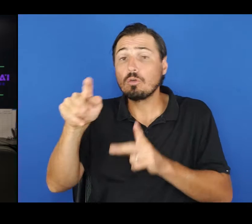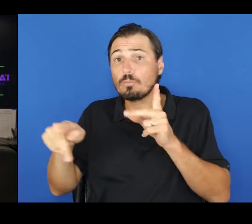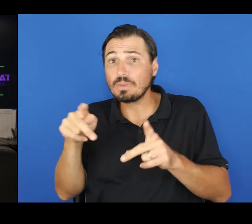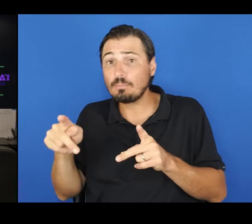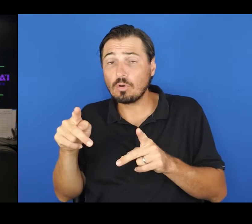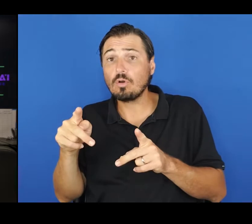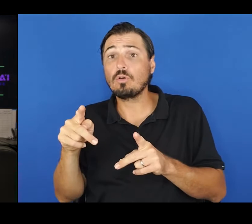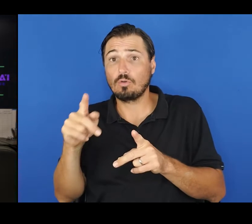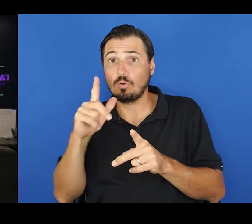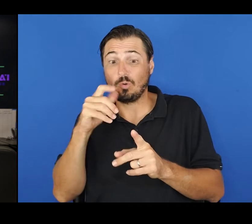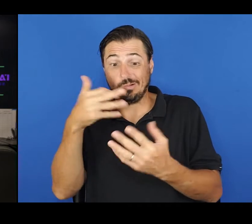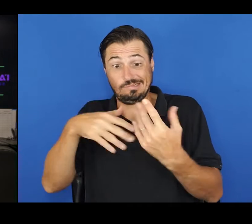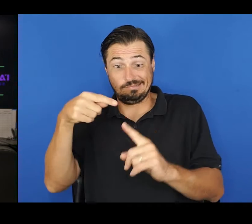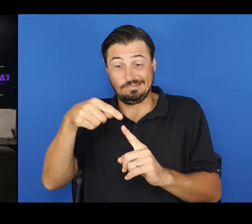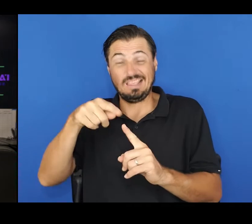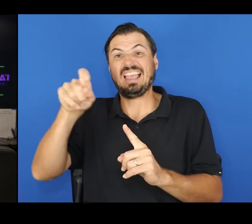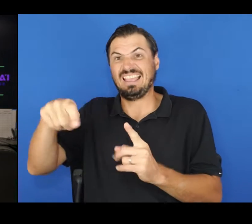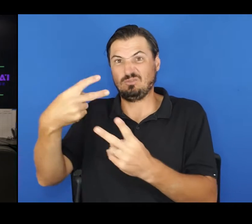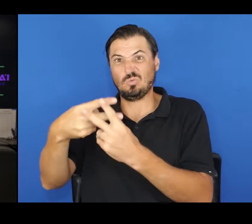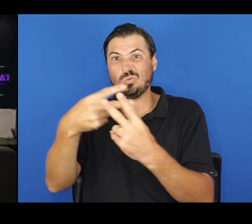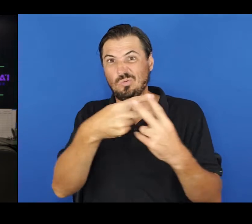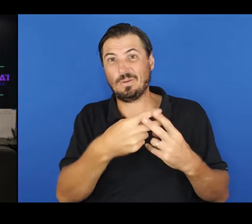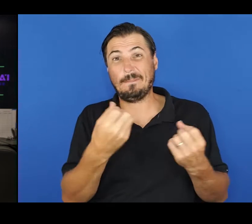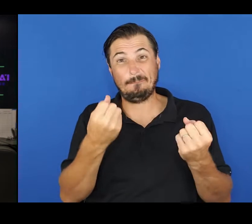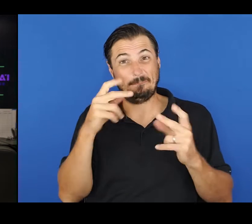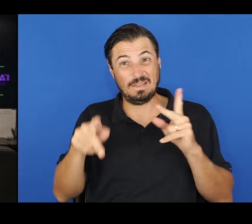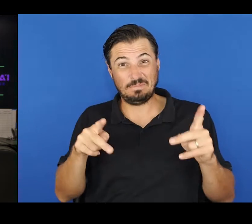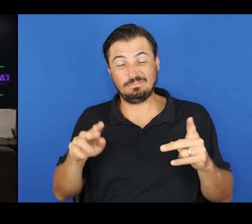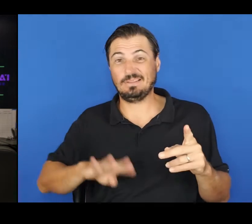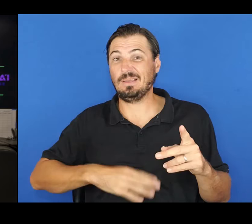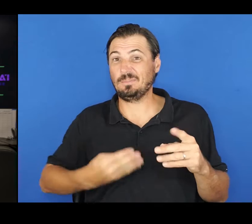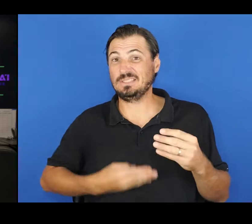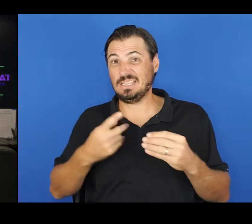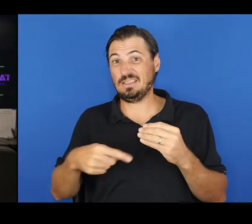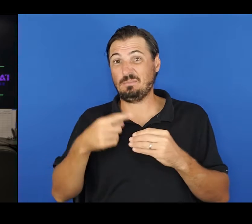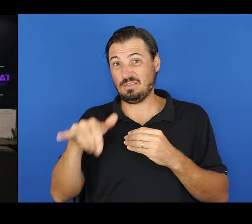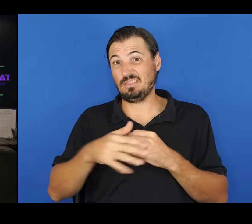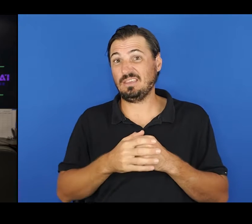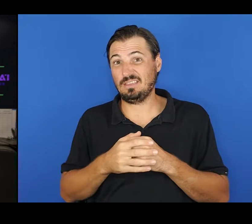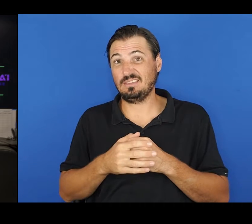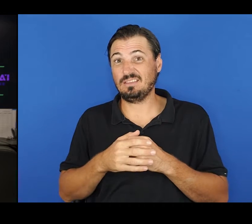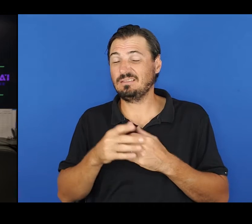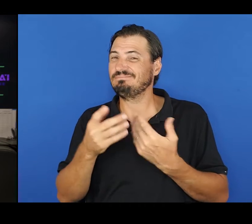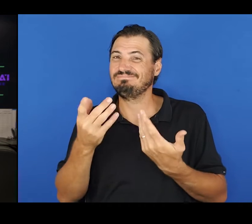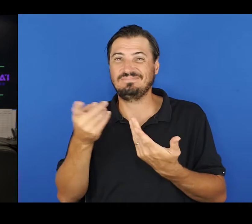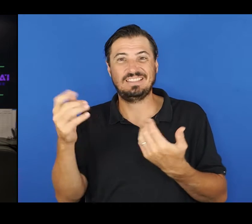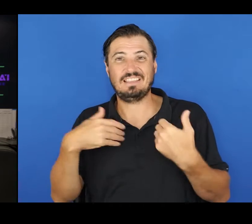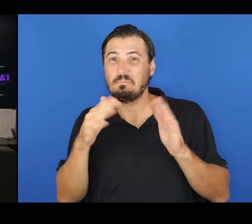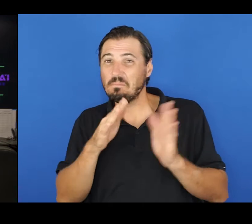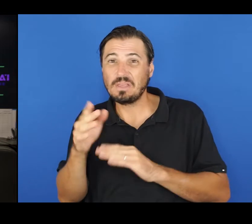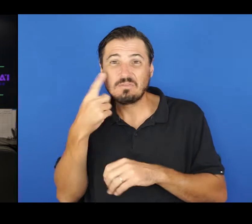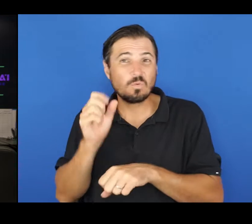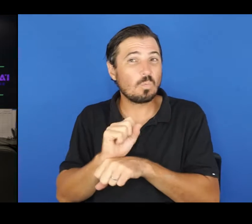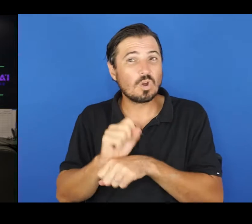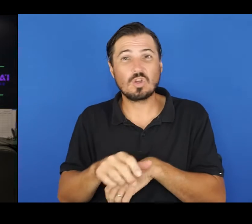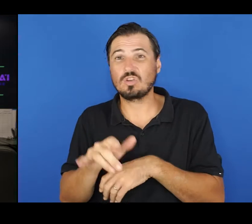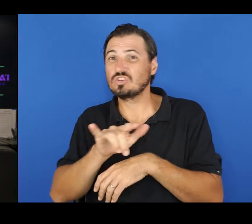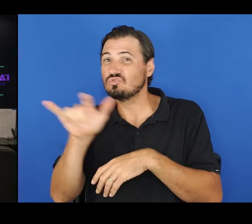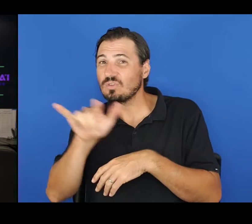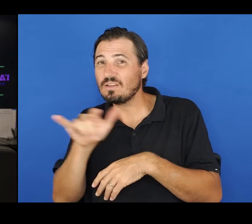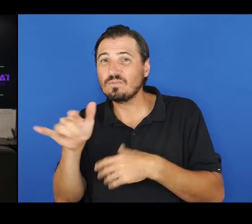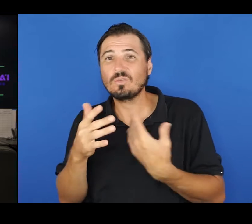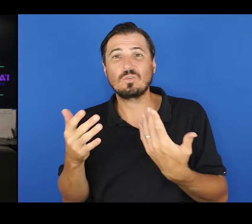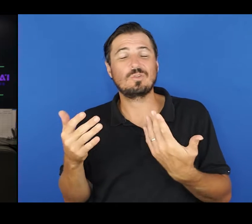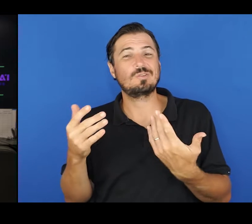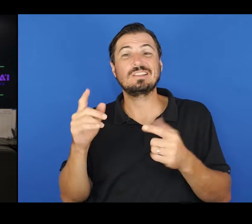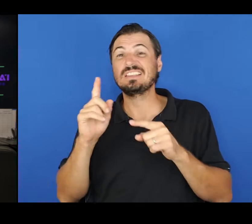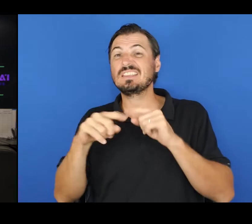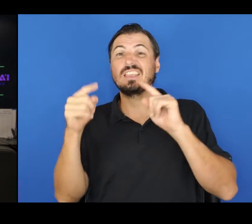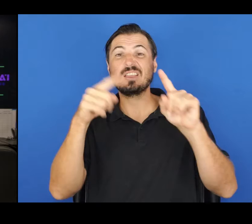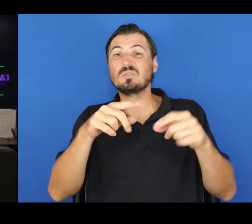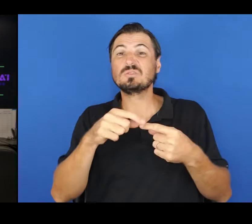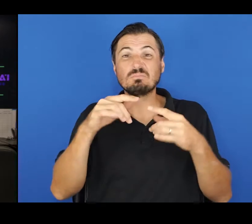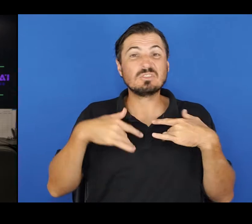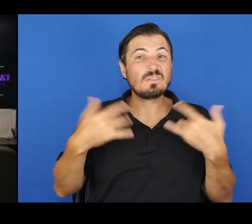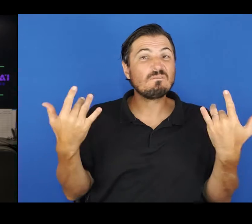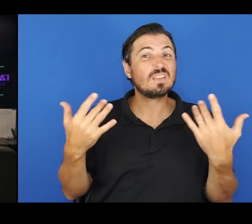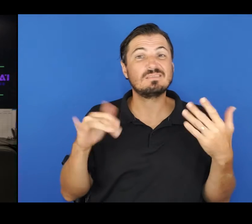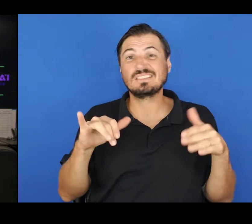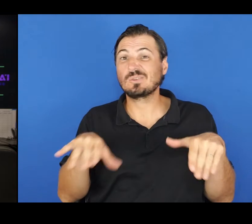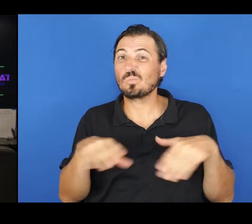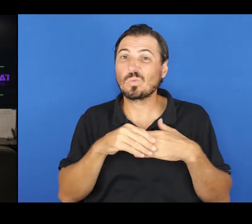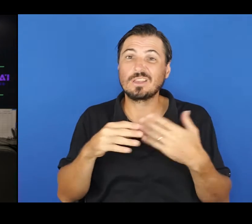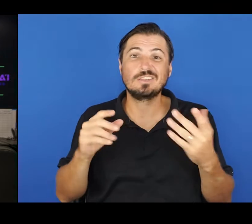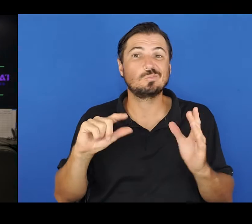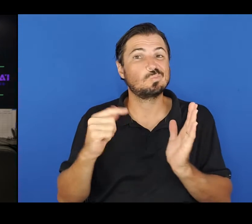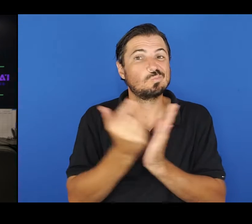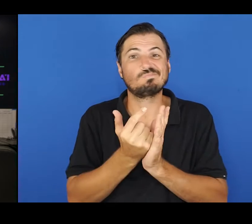10 days. As you can imagine, many people are unhappy about that! They have to cancel plans for work, or for travel, and they can’t attend special events—like weddings or graduations.